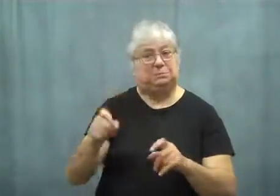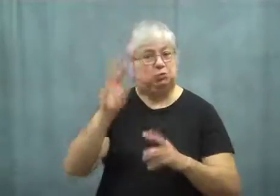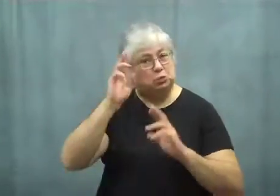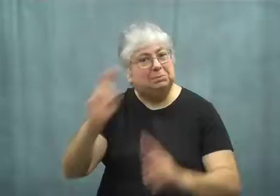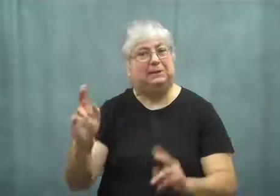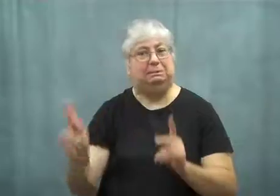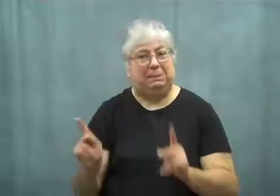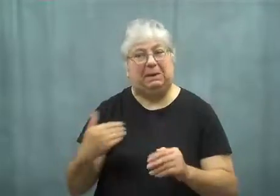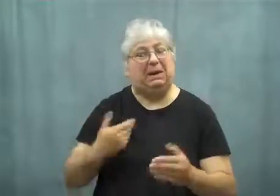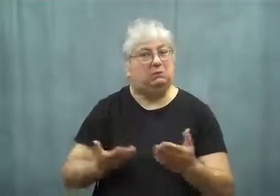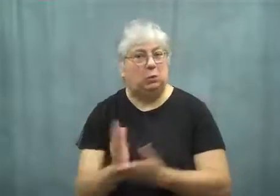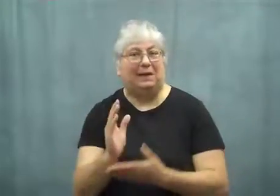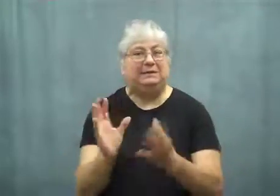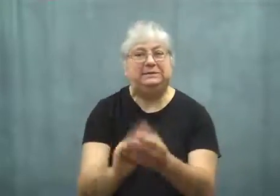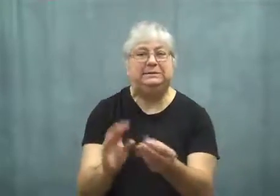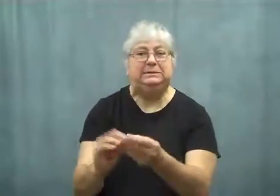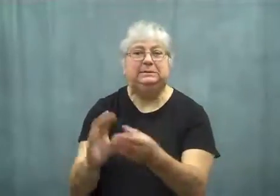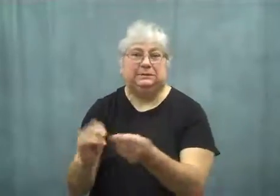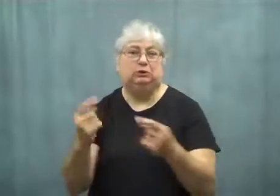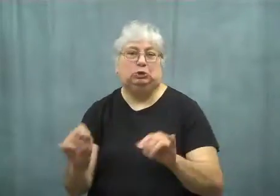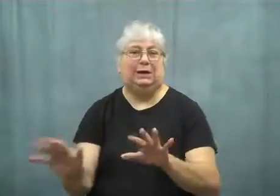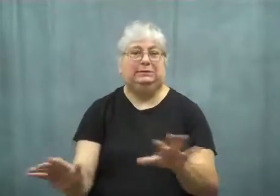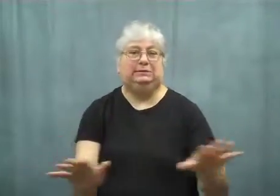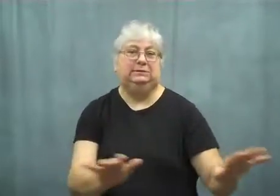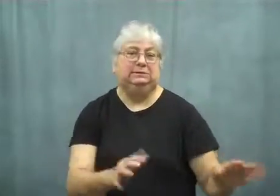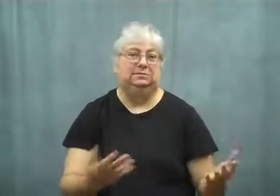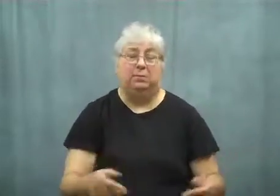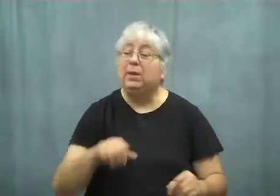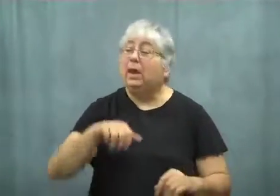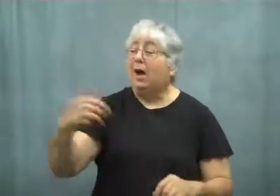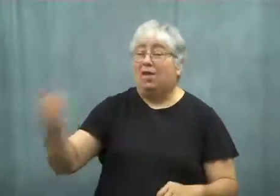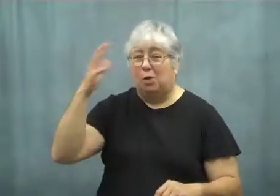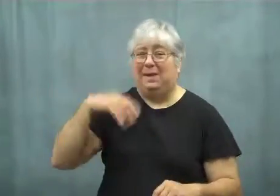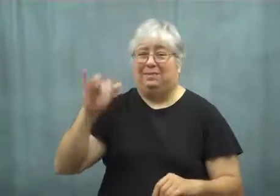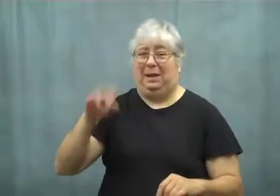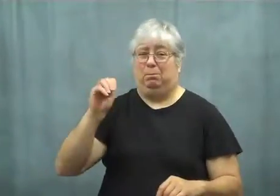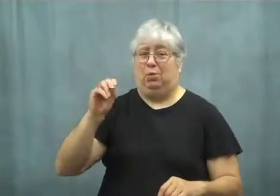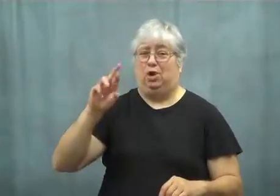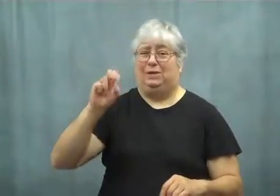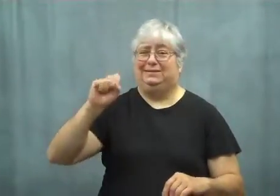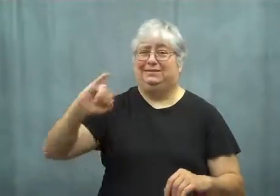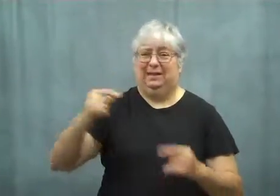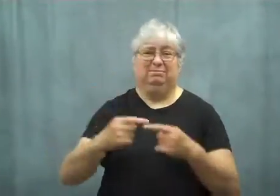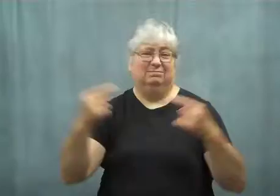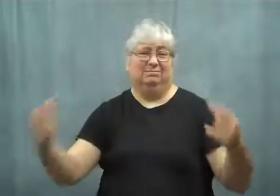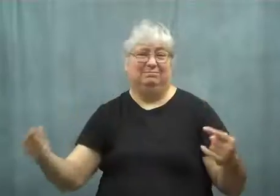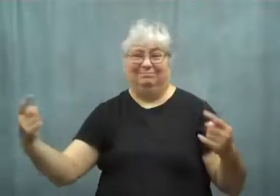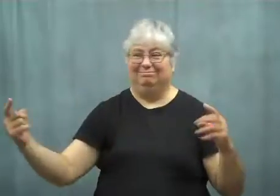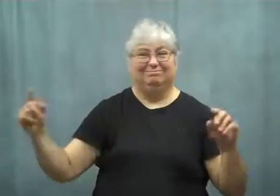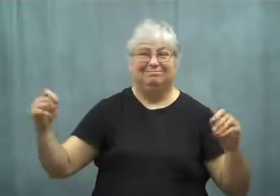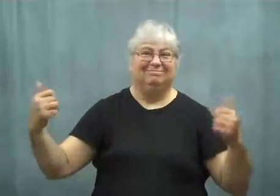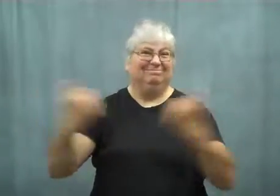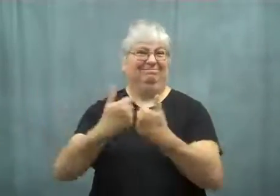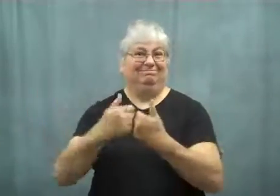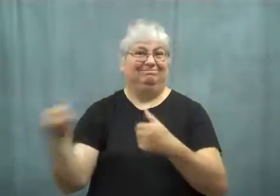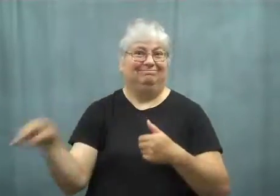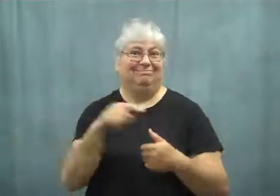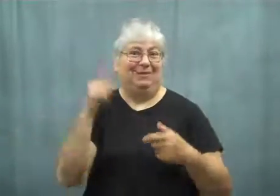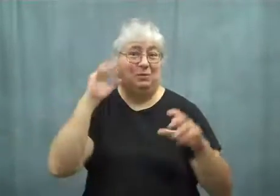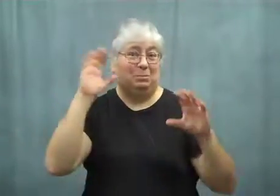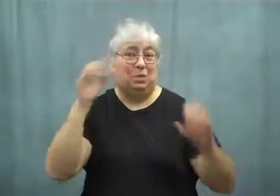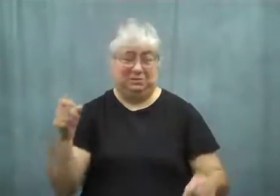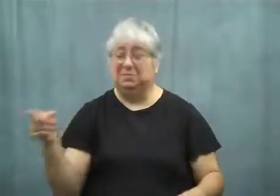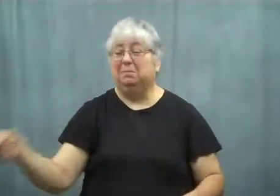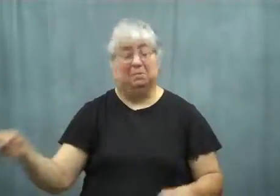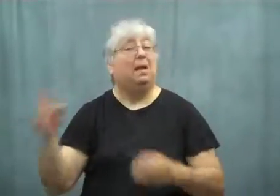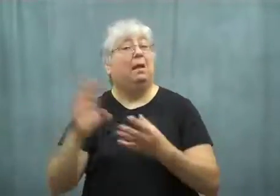He also said the people's rights must be respected in an effort to placate people.